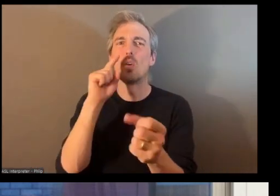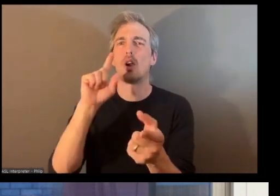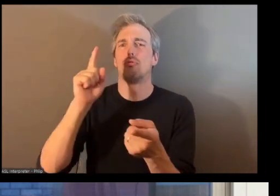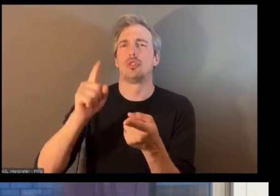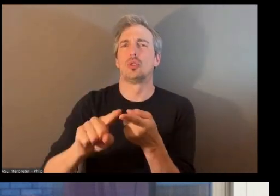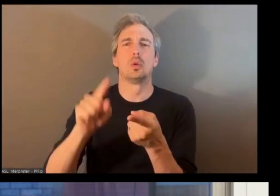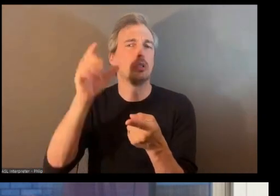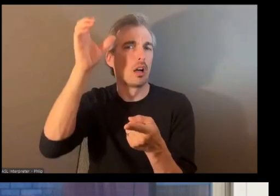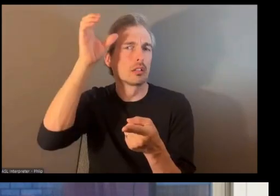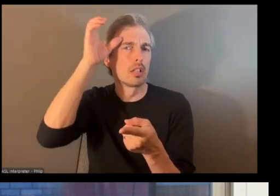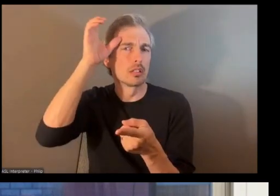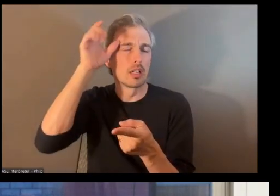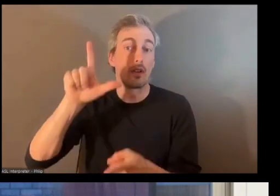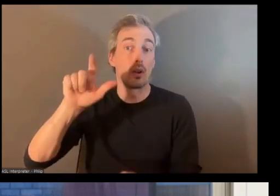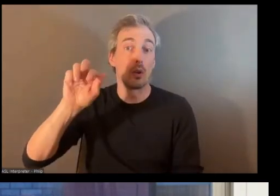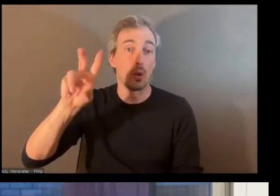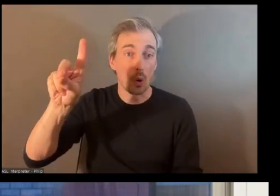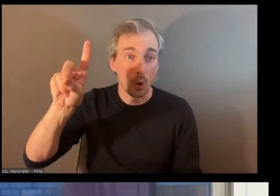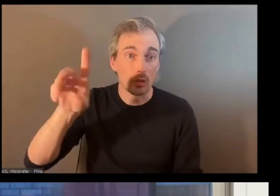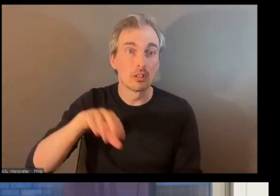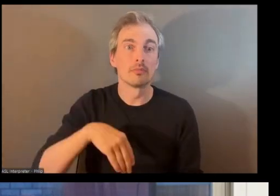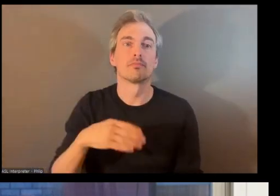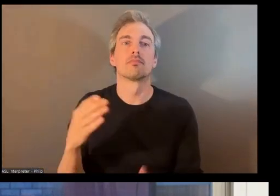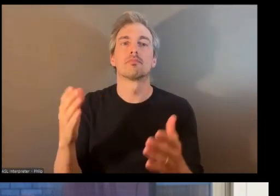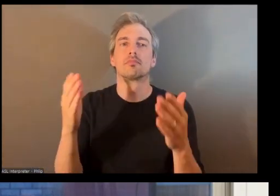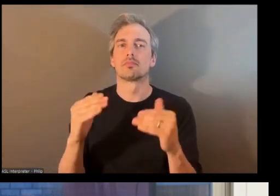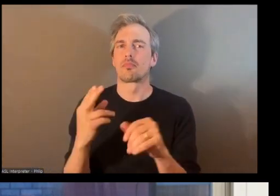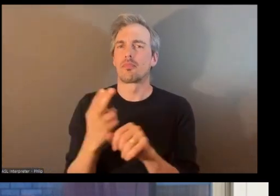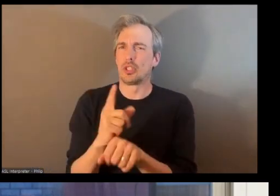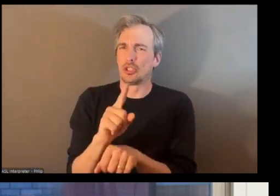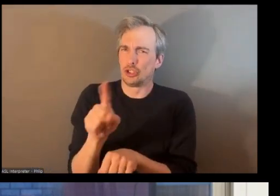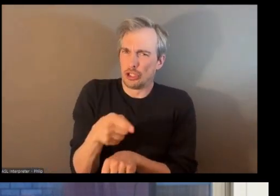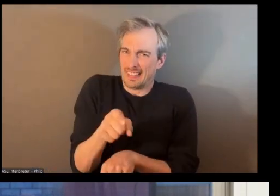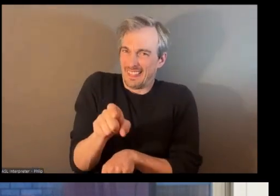And supporting multilingual and culturally diverse users.